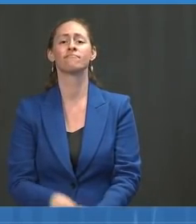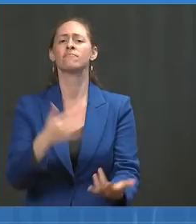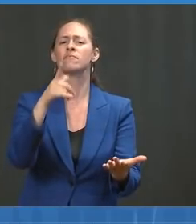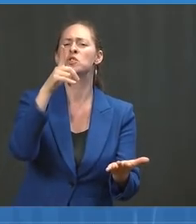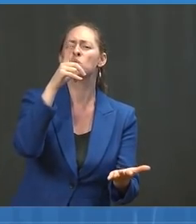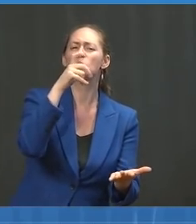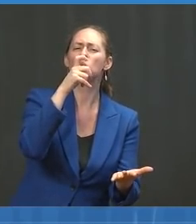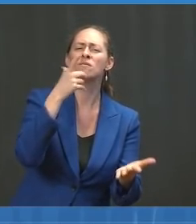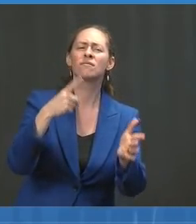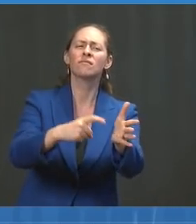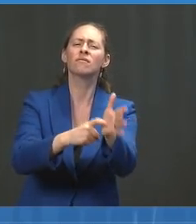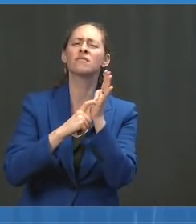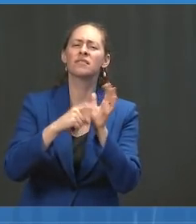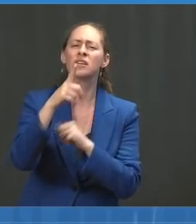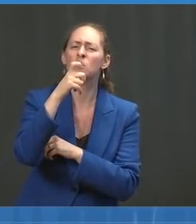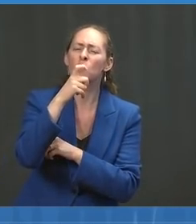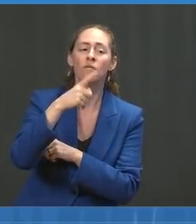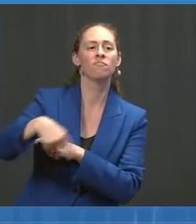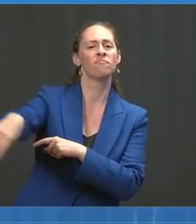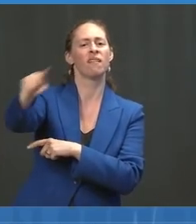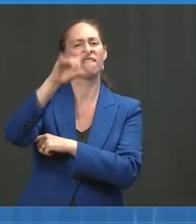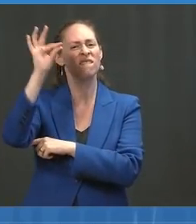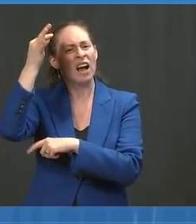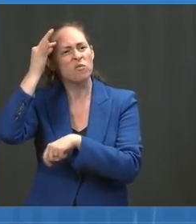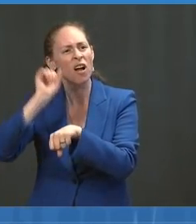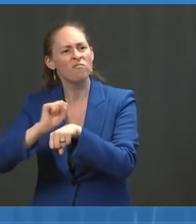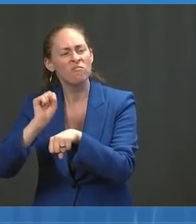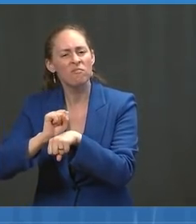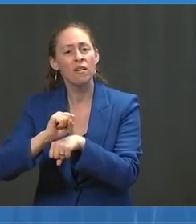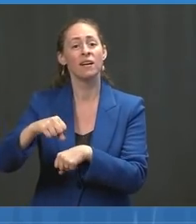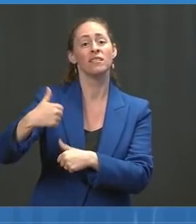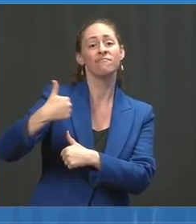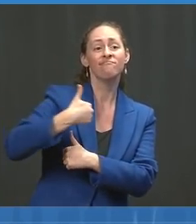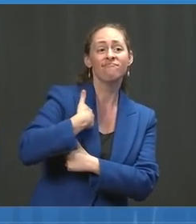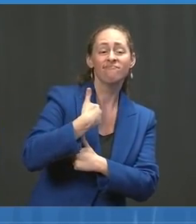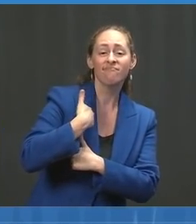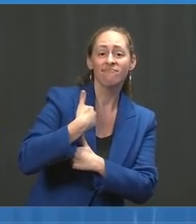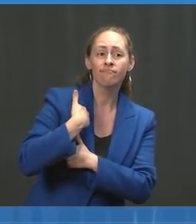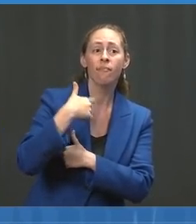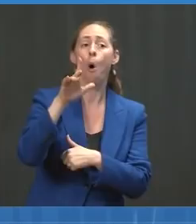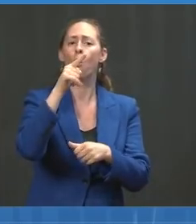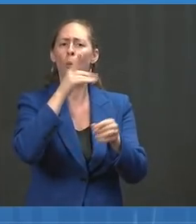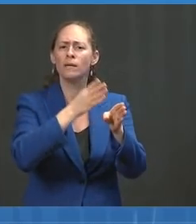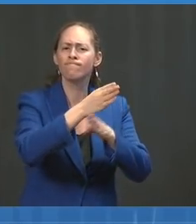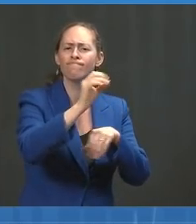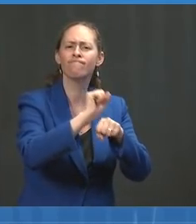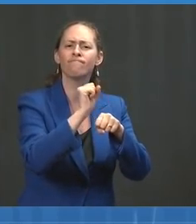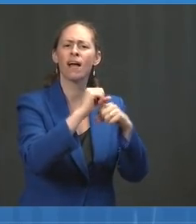the armed forces, and healthcare personnel at both the Department of Veterans Affairs